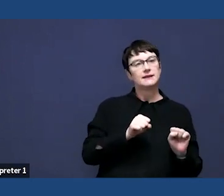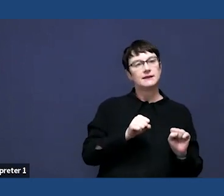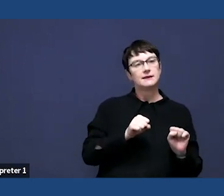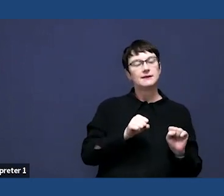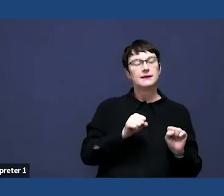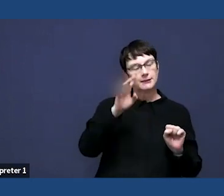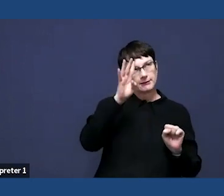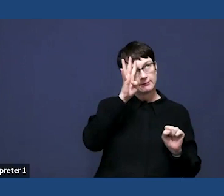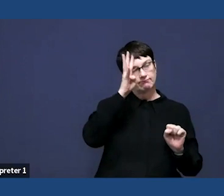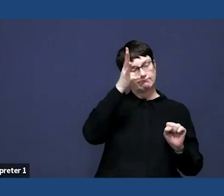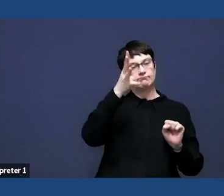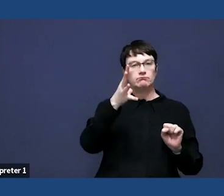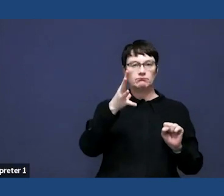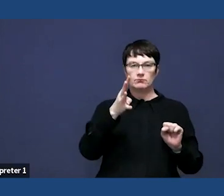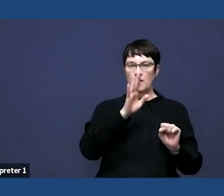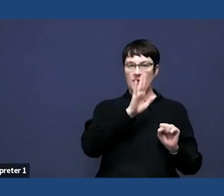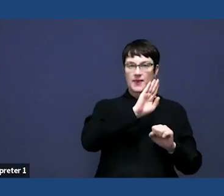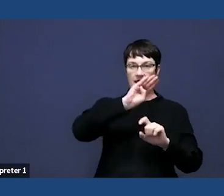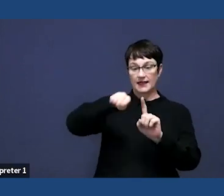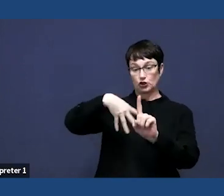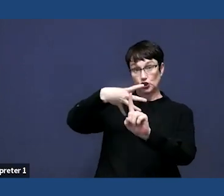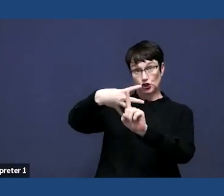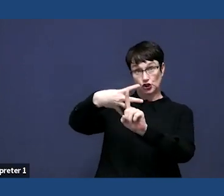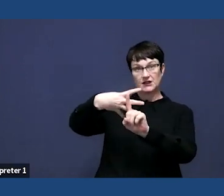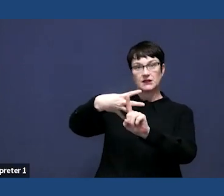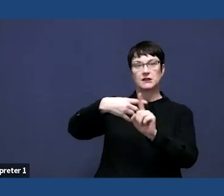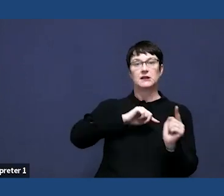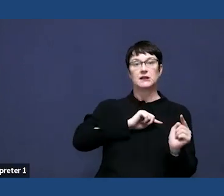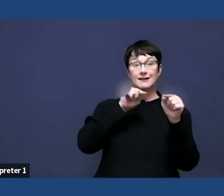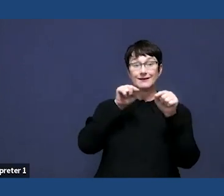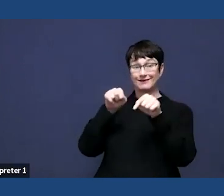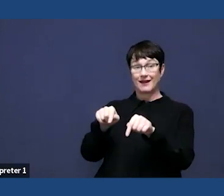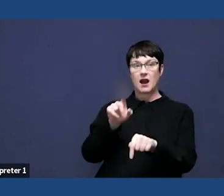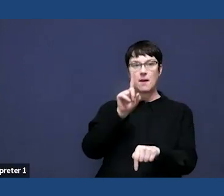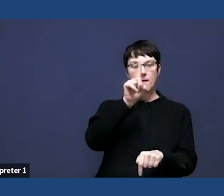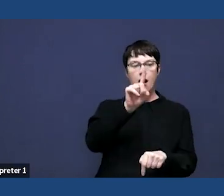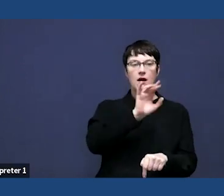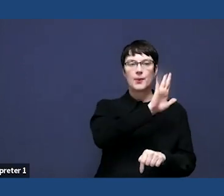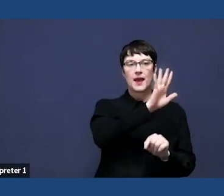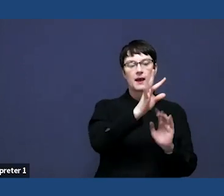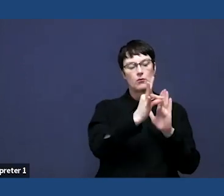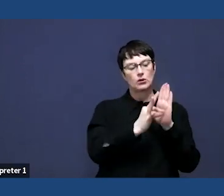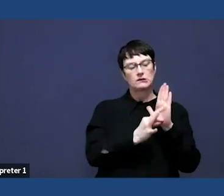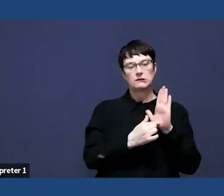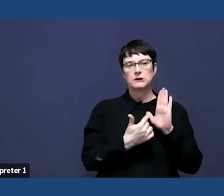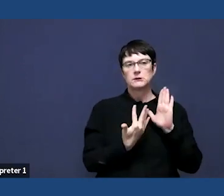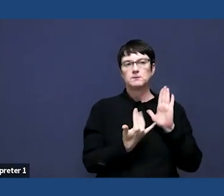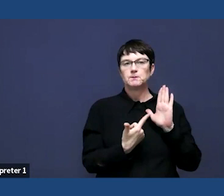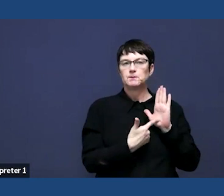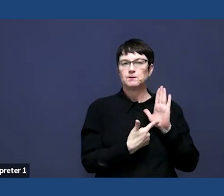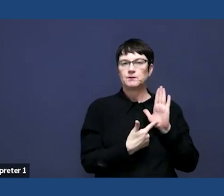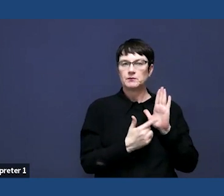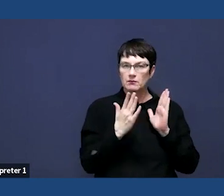On top of that, both you and Michael mentioned technology, is that if we're going to build